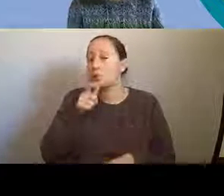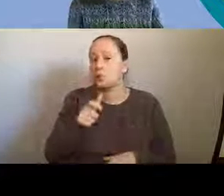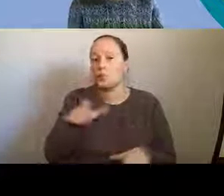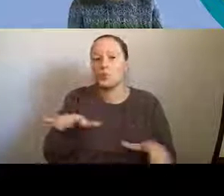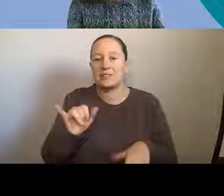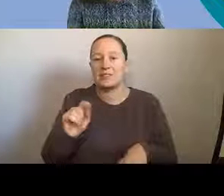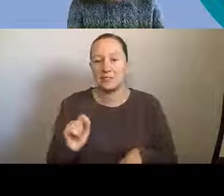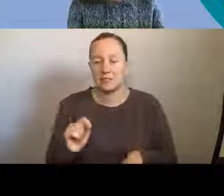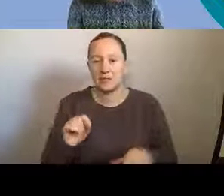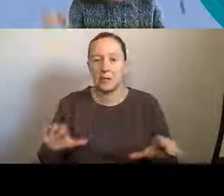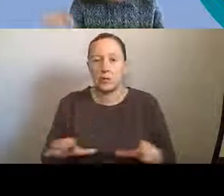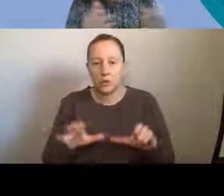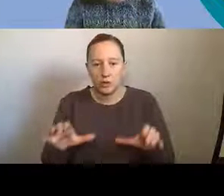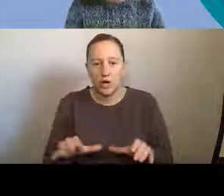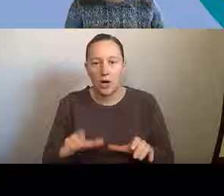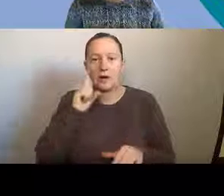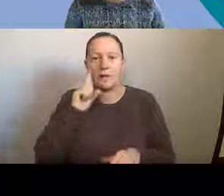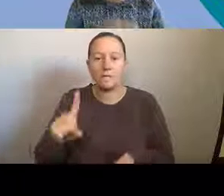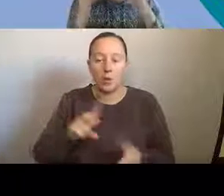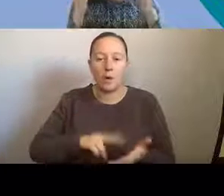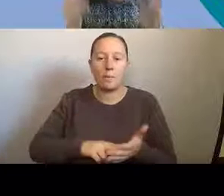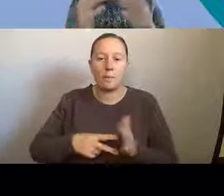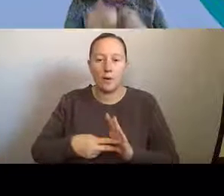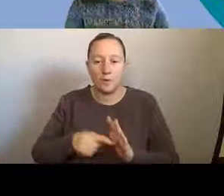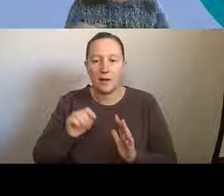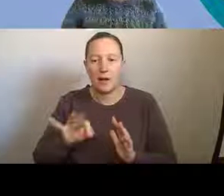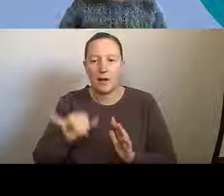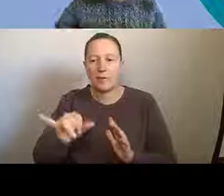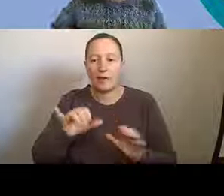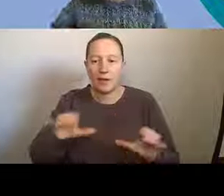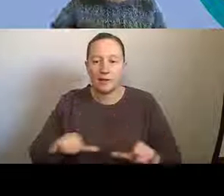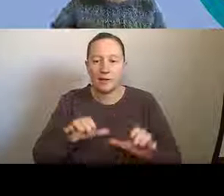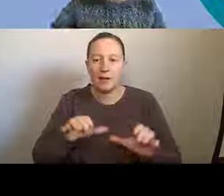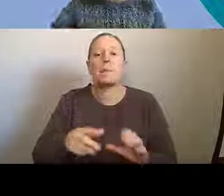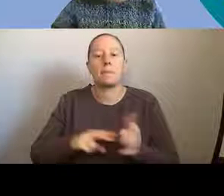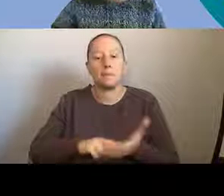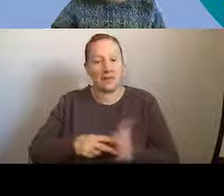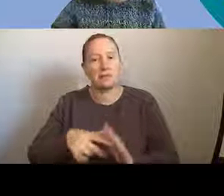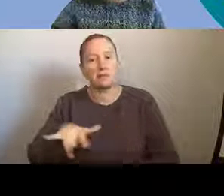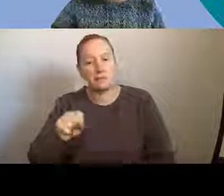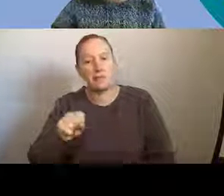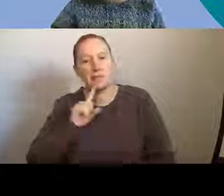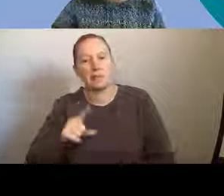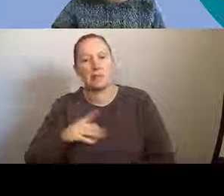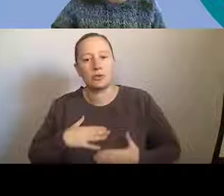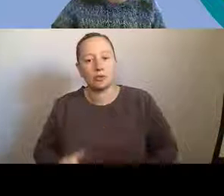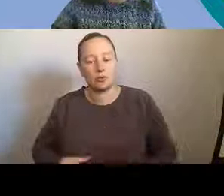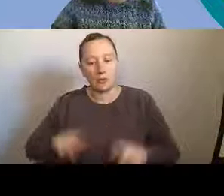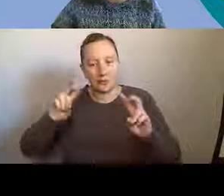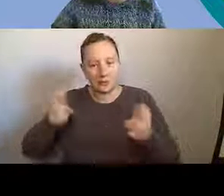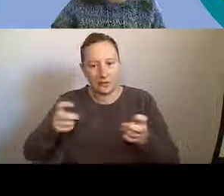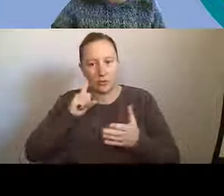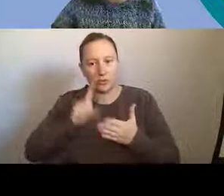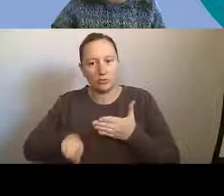they were done specifically for the purpose of that activity, that makes it human subjects research. I hope this point is clearly conveyed across to you.